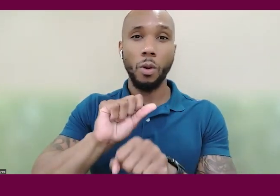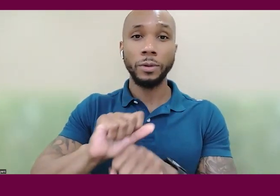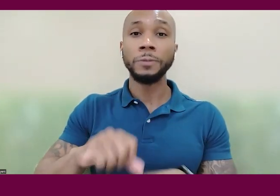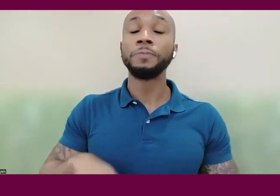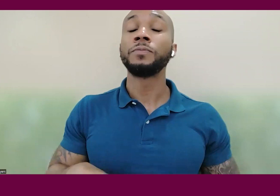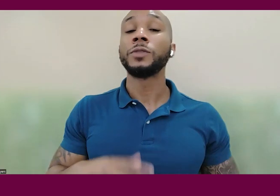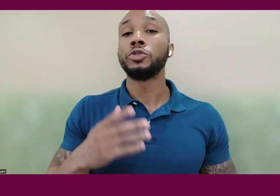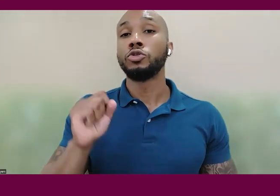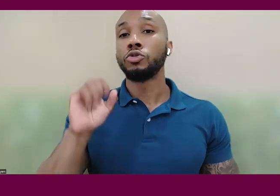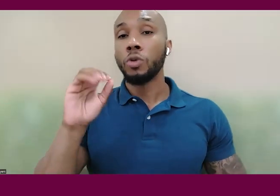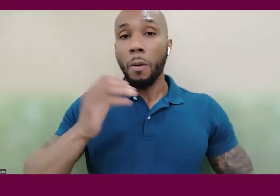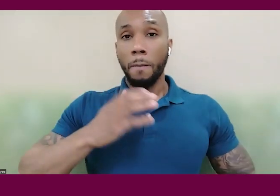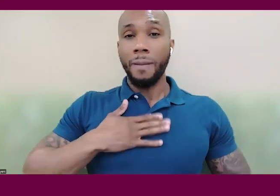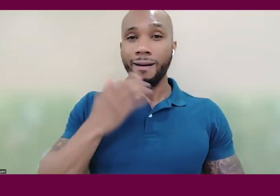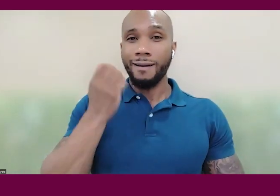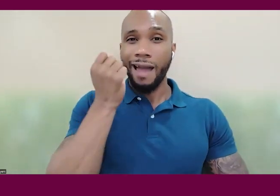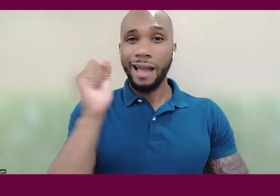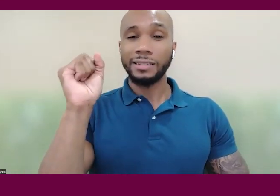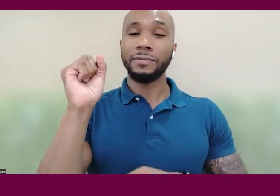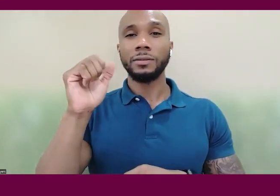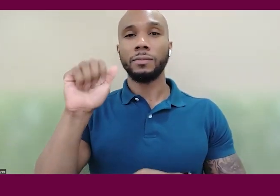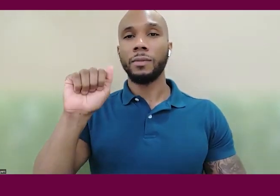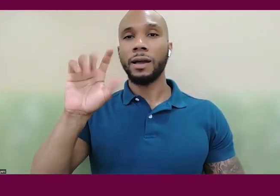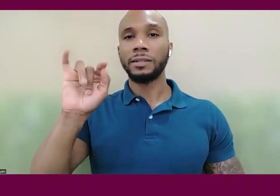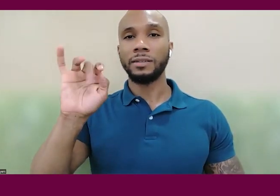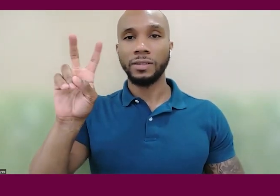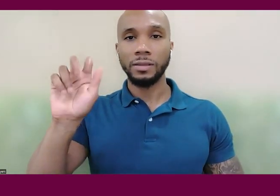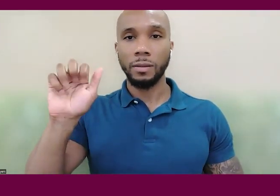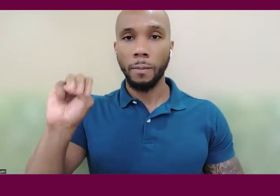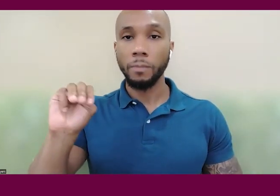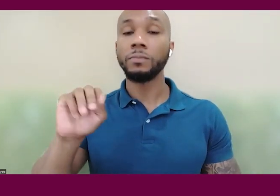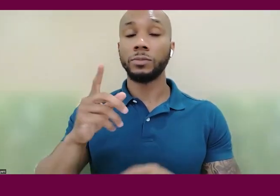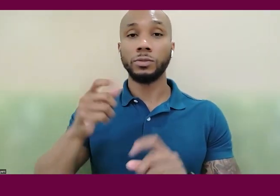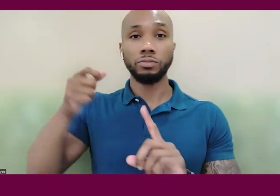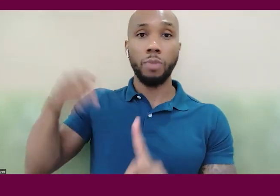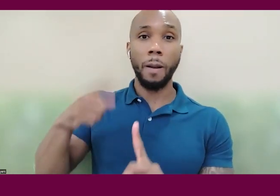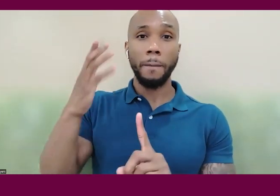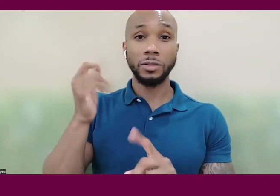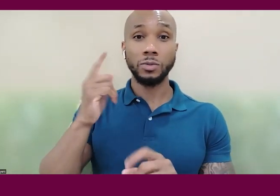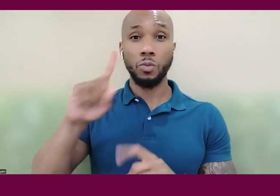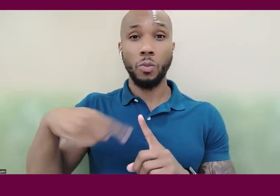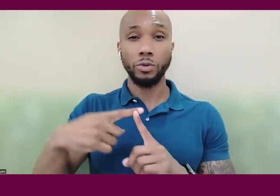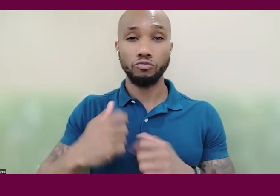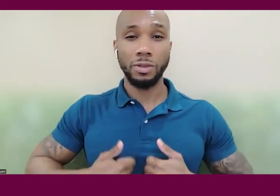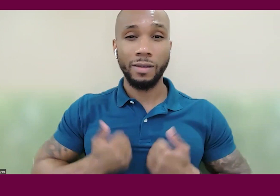So my activism was sparked because when you live in a situation like that, you got to